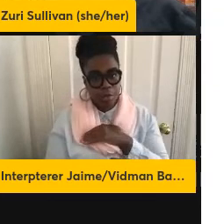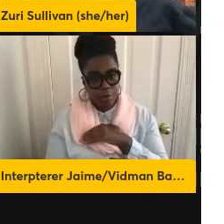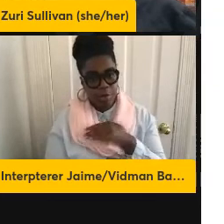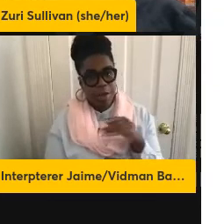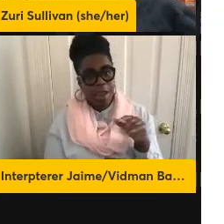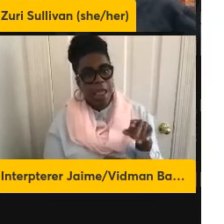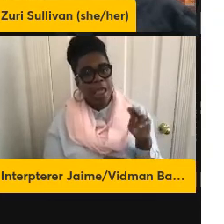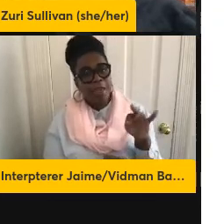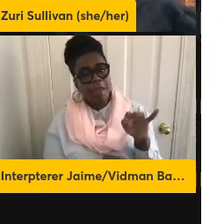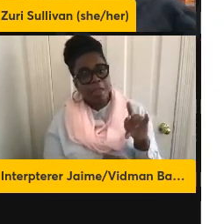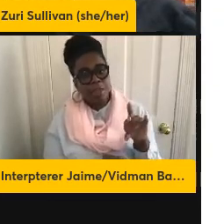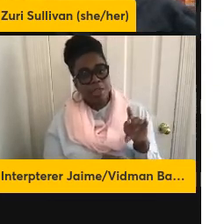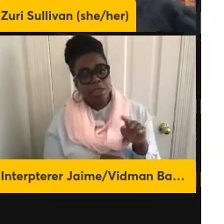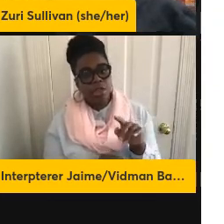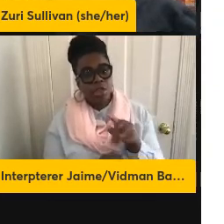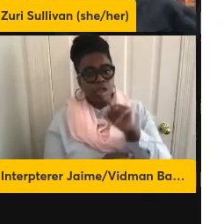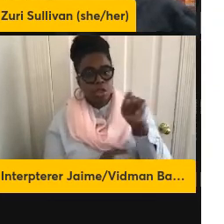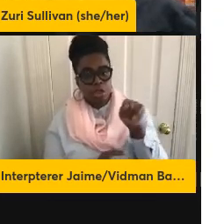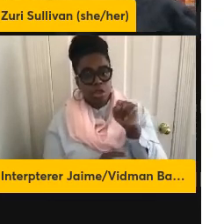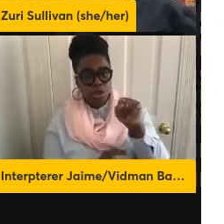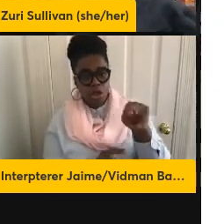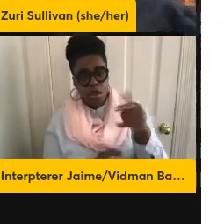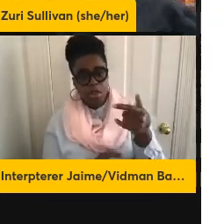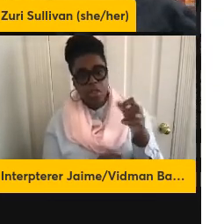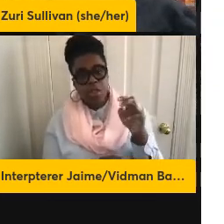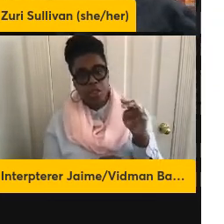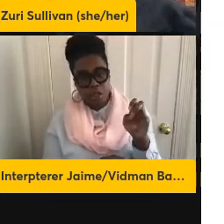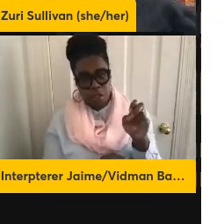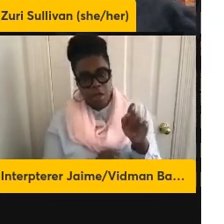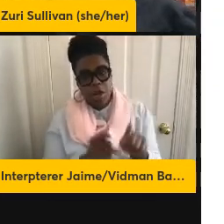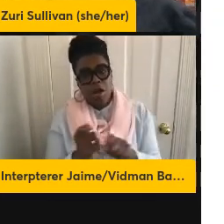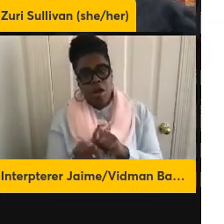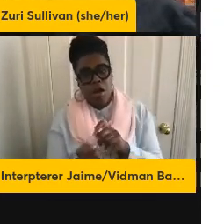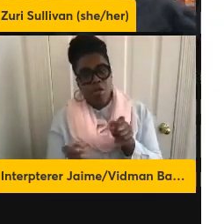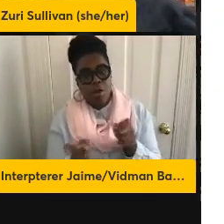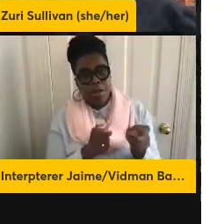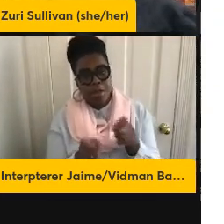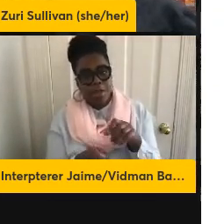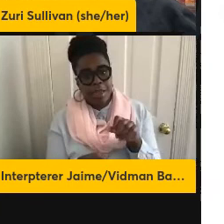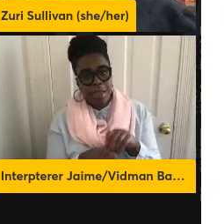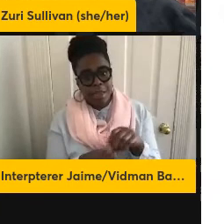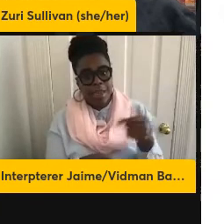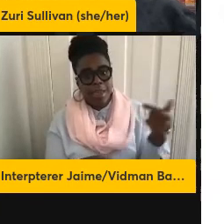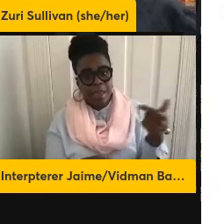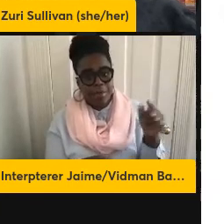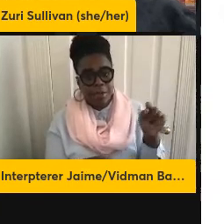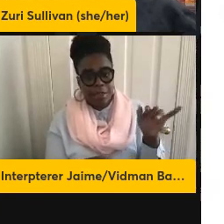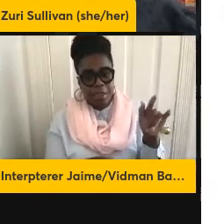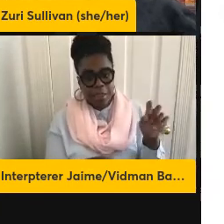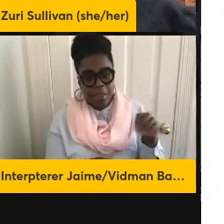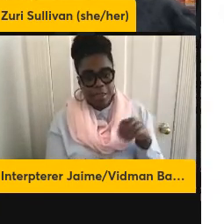target genes are upregulated, specifically in gamma delta T cells in the lamina propria compartment. And the reason this